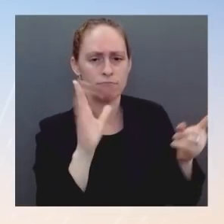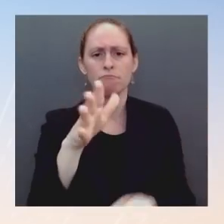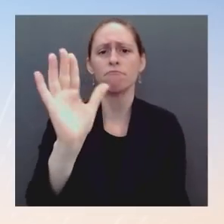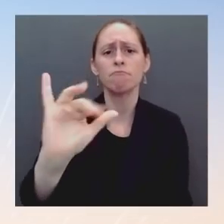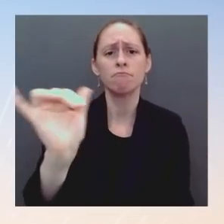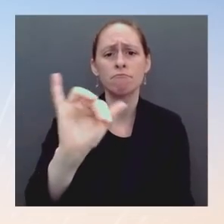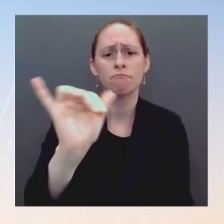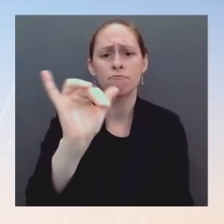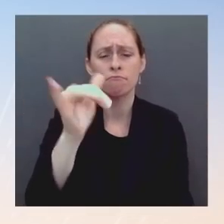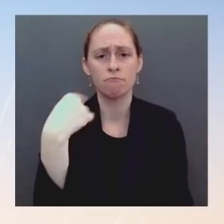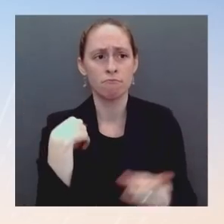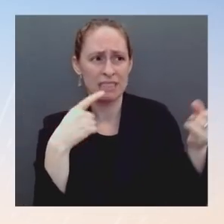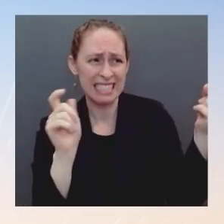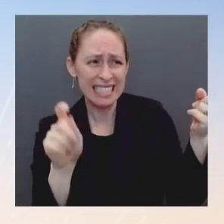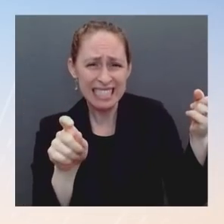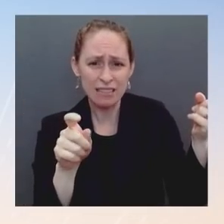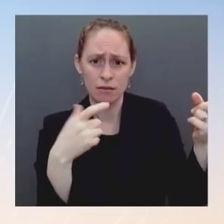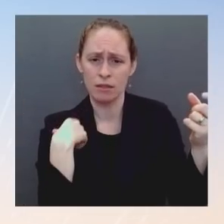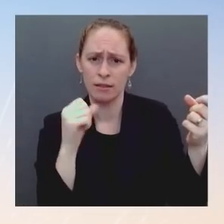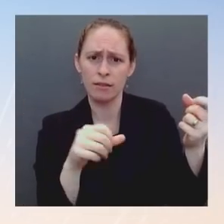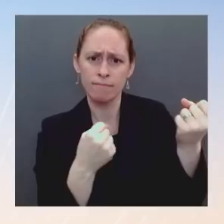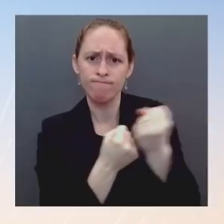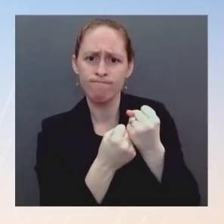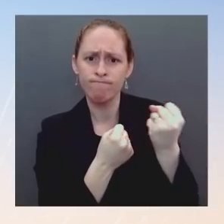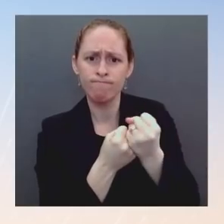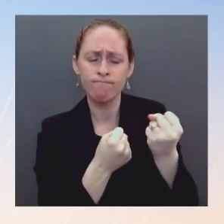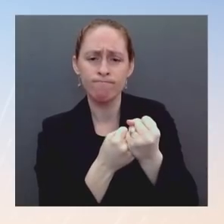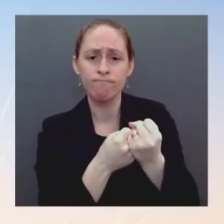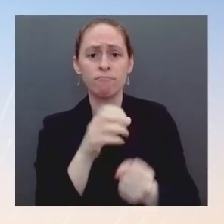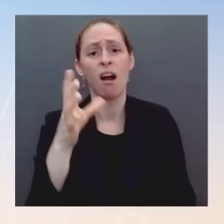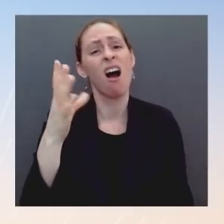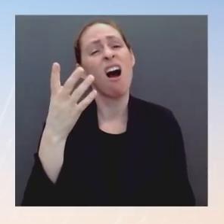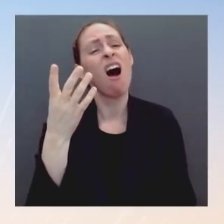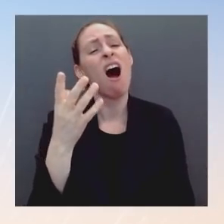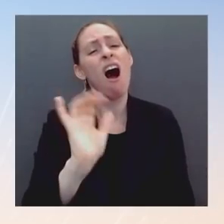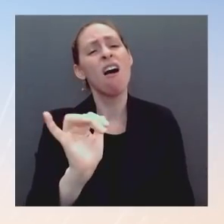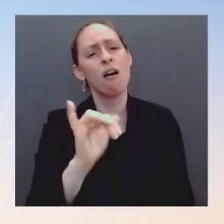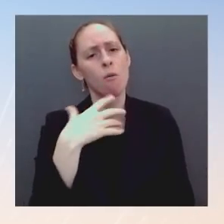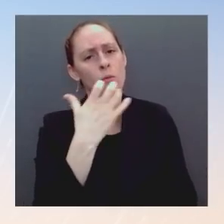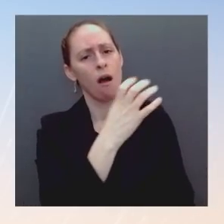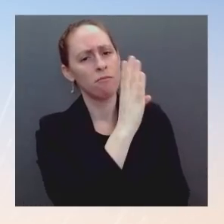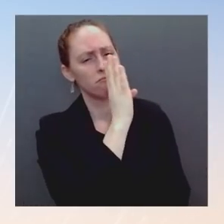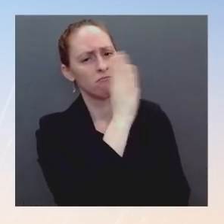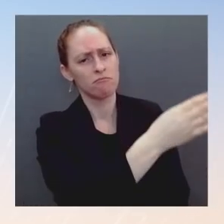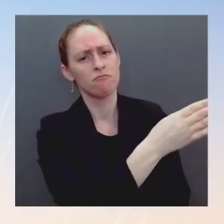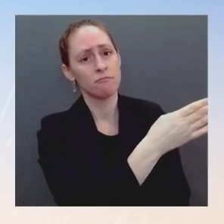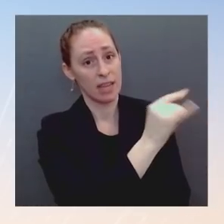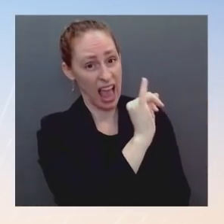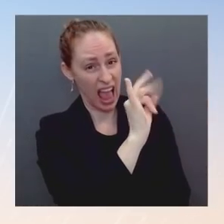So, I can't speak to the motivation or the reasoning for the comments of Ukrainian leadership;